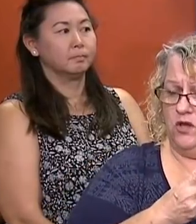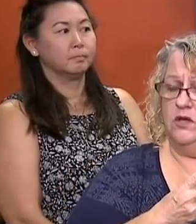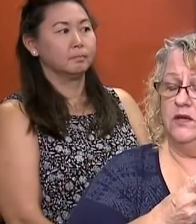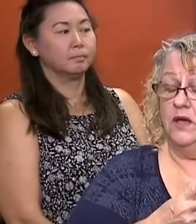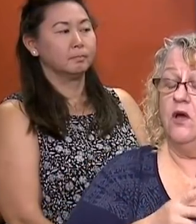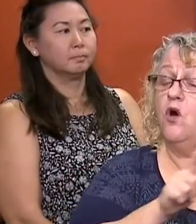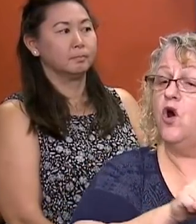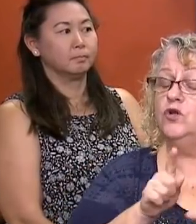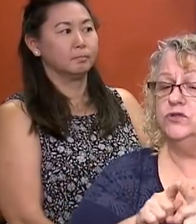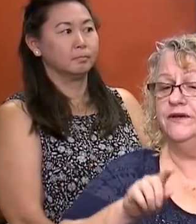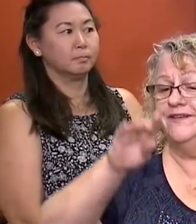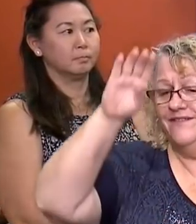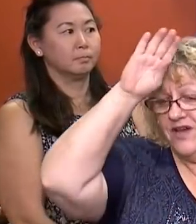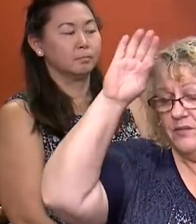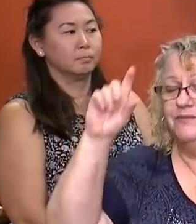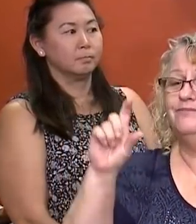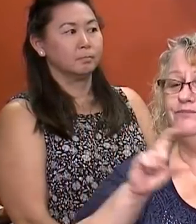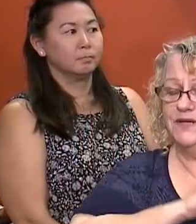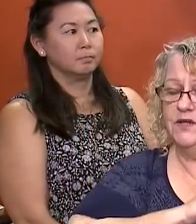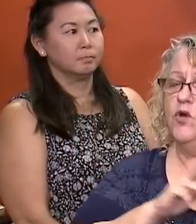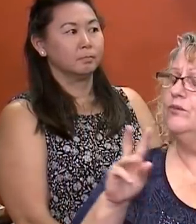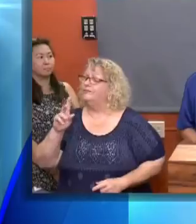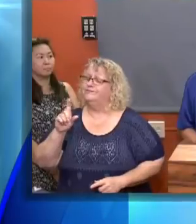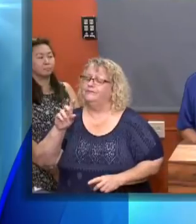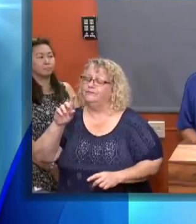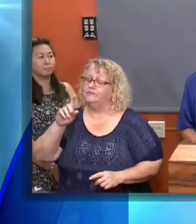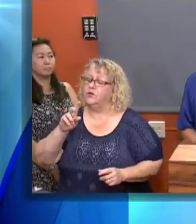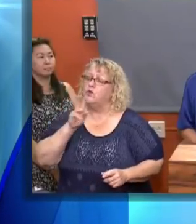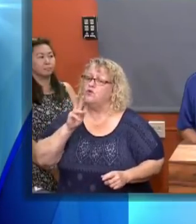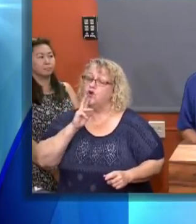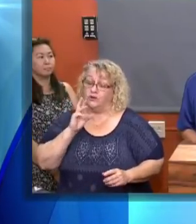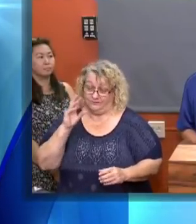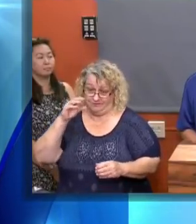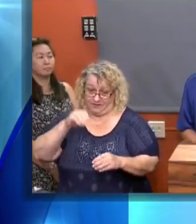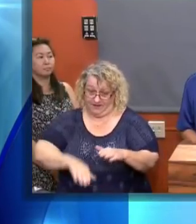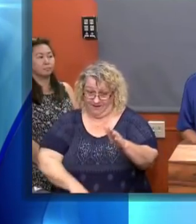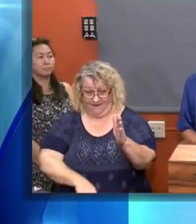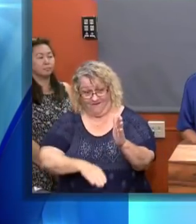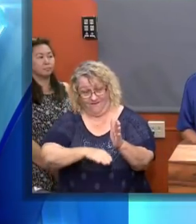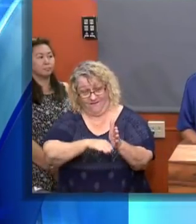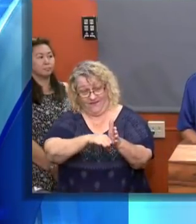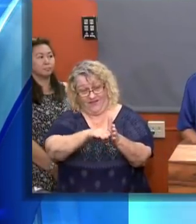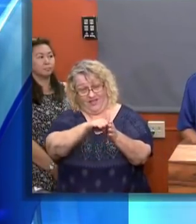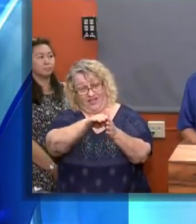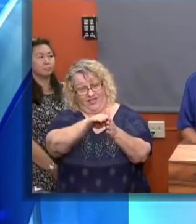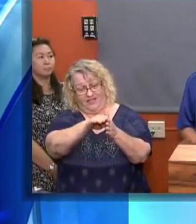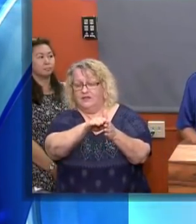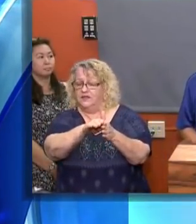RRESERVOIR AND ALL RESERVOIR THAT THEY'RE CONTROLLING. AND HAVE BEEN SIPHONING OFF